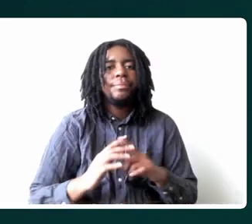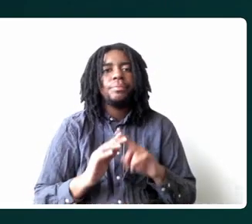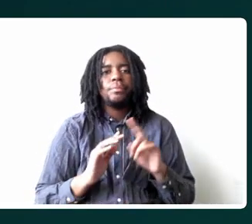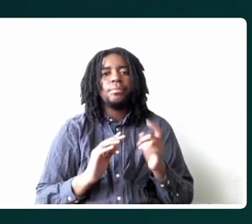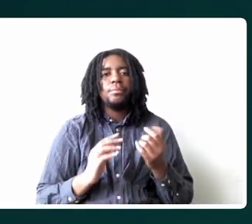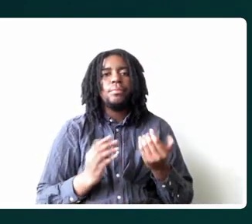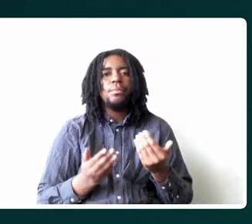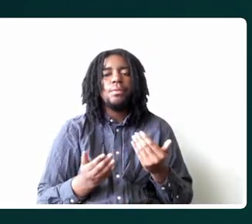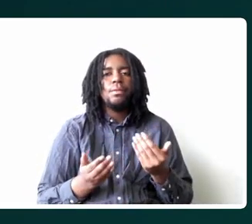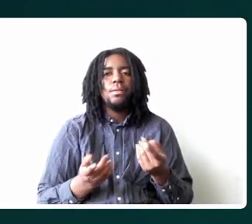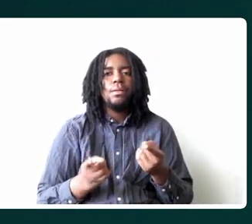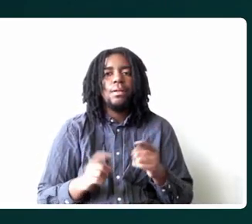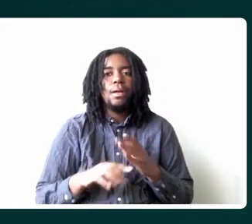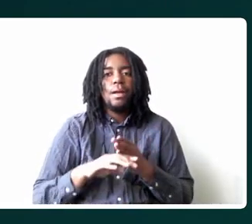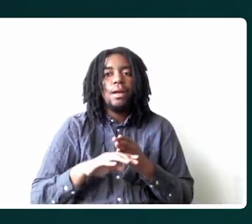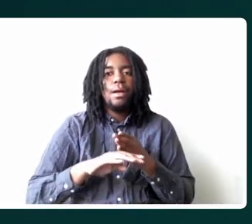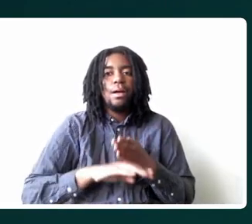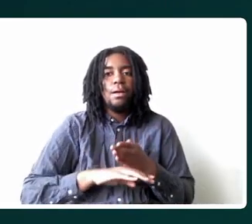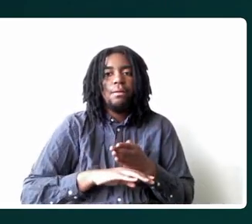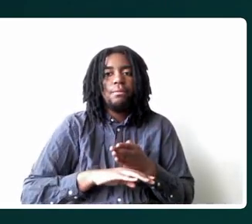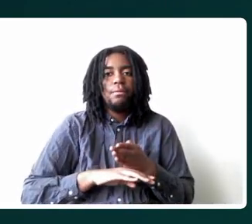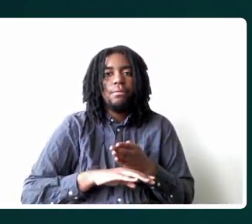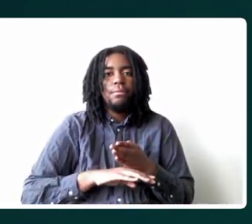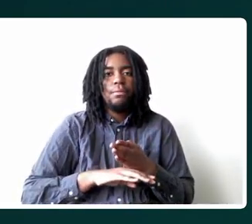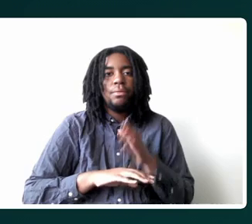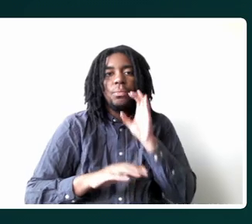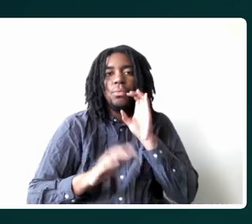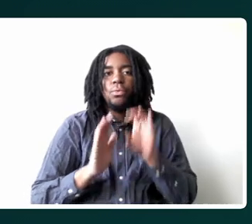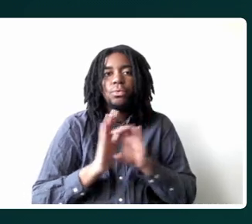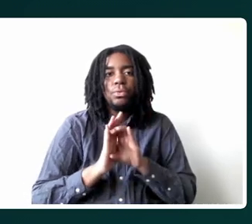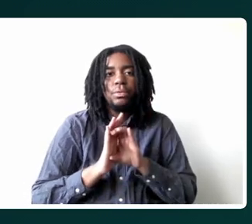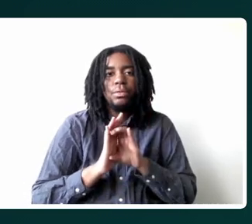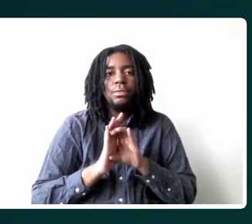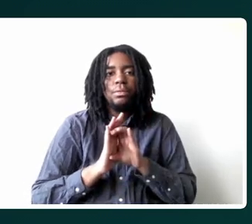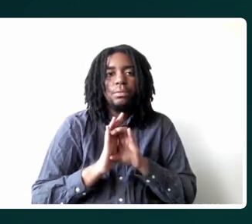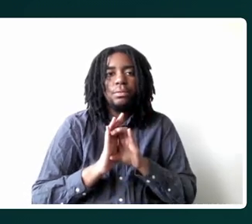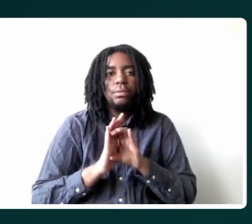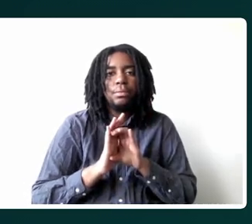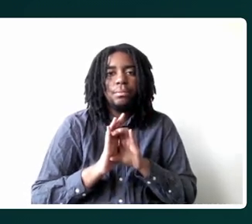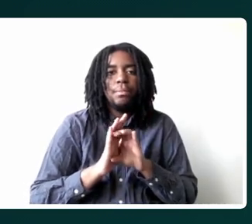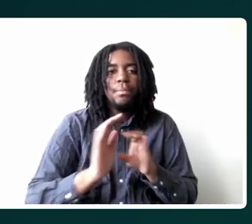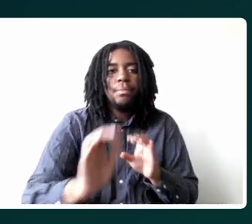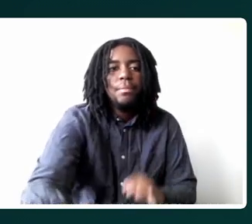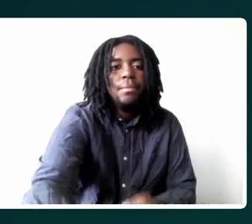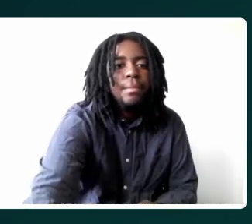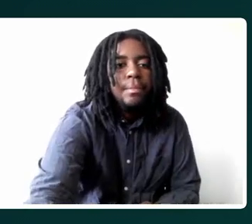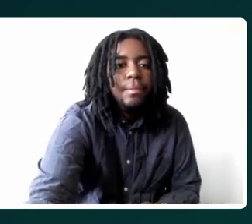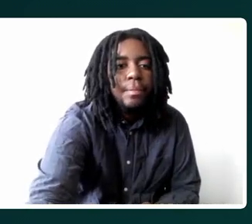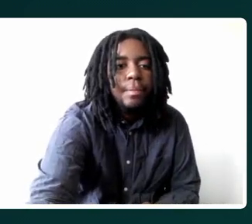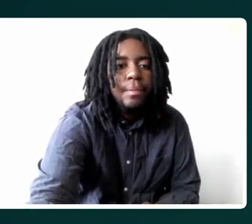after this portrait? Like, what are the next moments? And are they going to be okay?